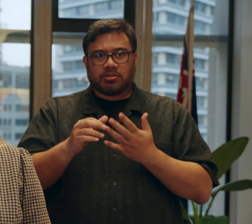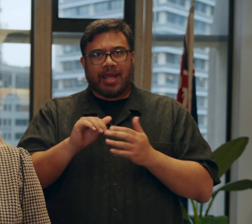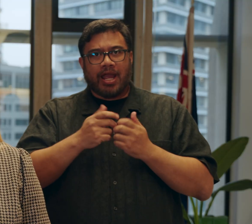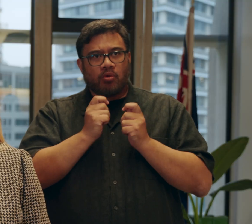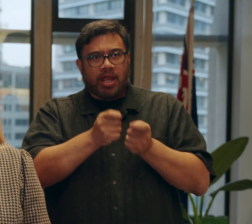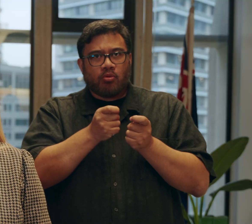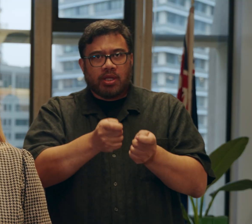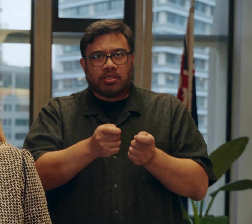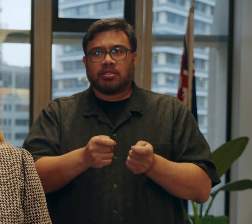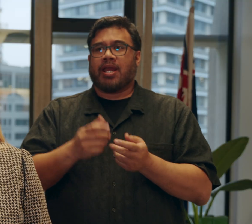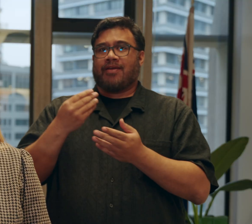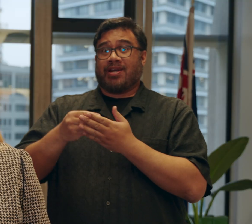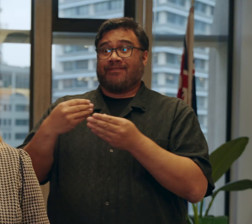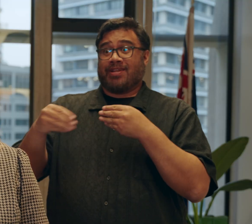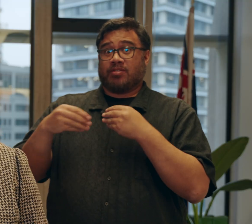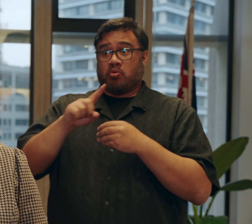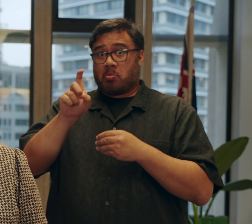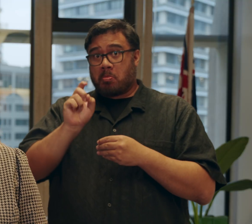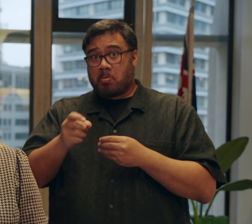and how flexible funding can be used.